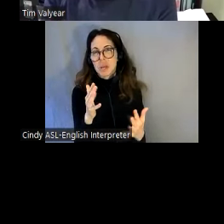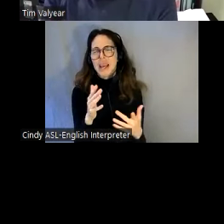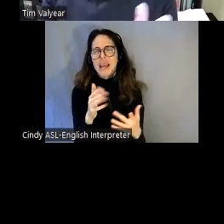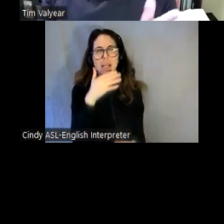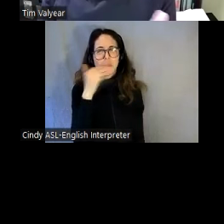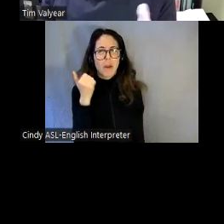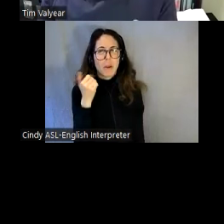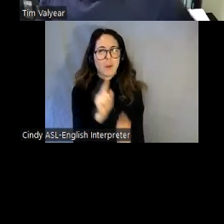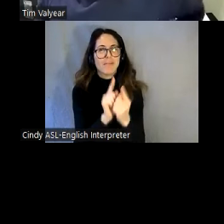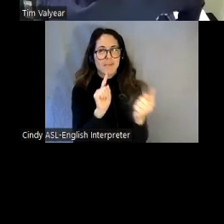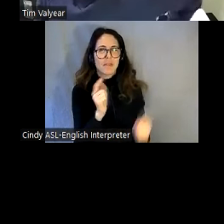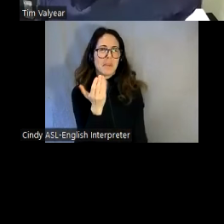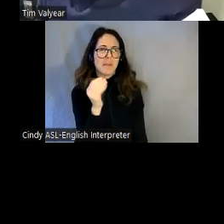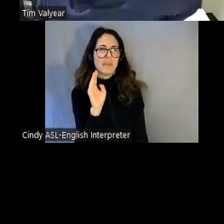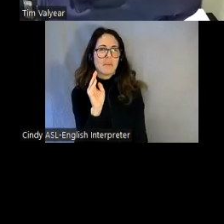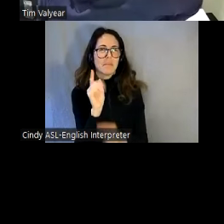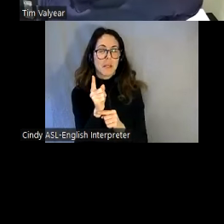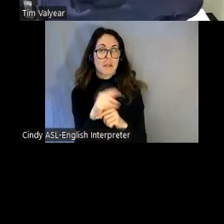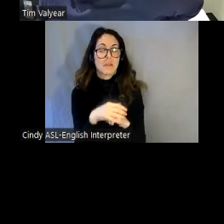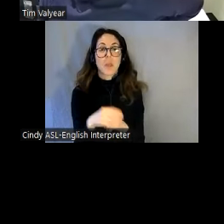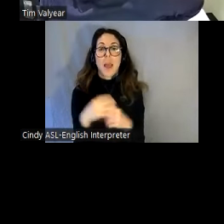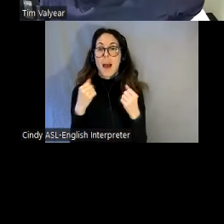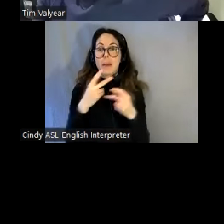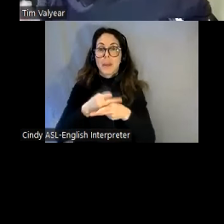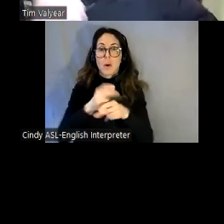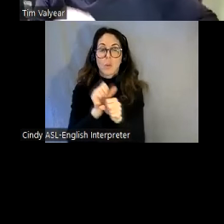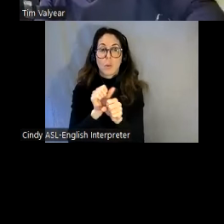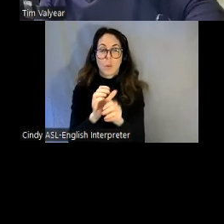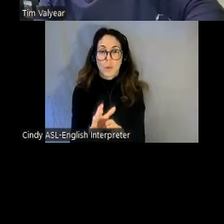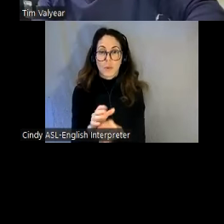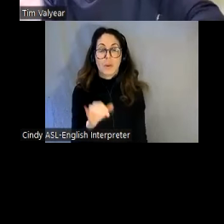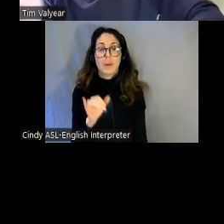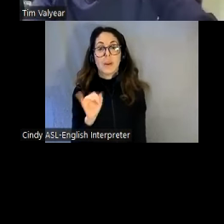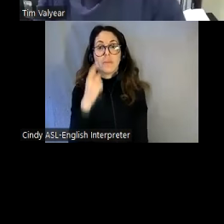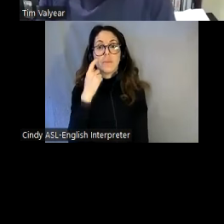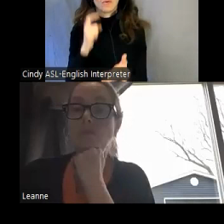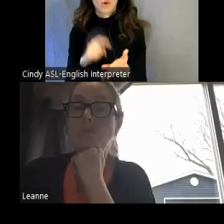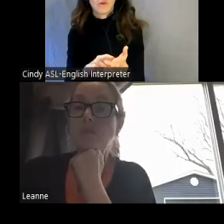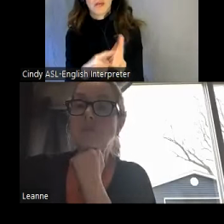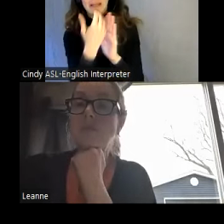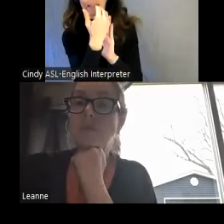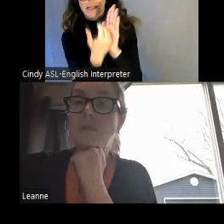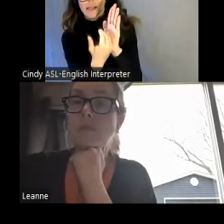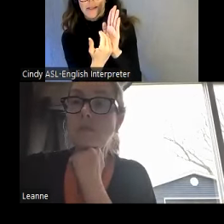than 6 meters for about SA minutes, it's much better.